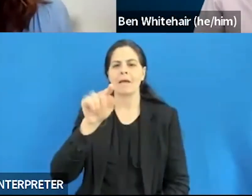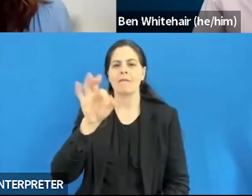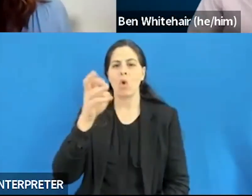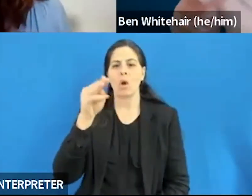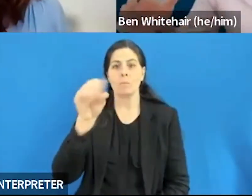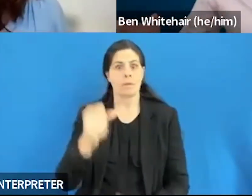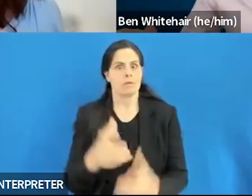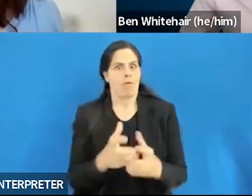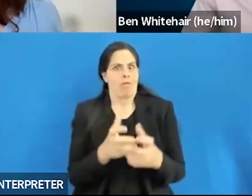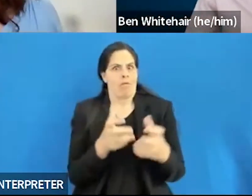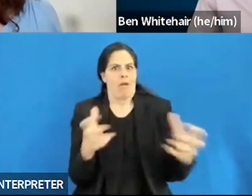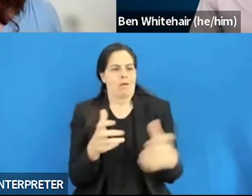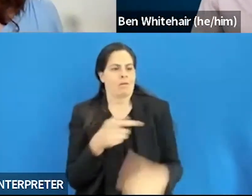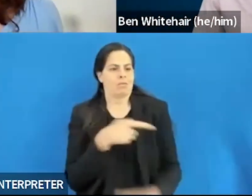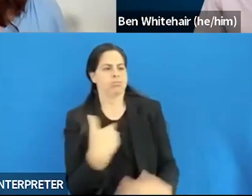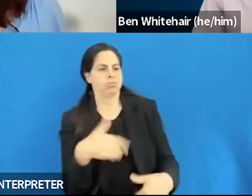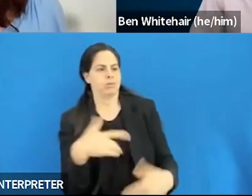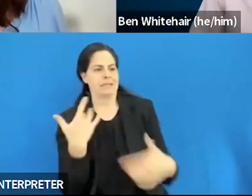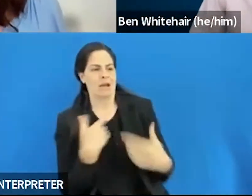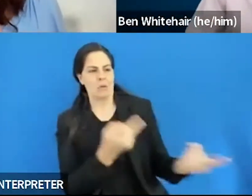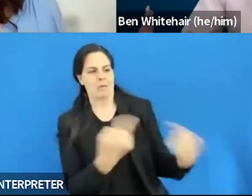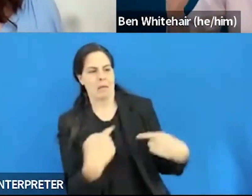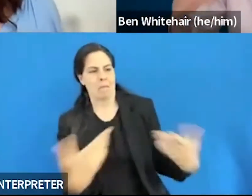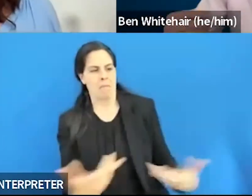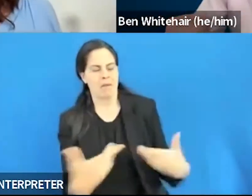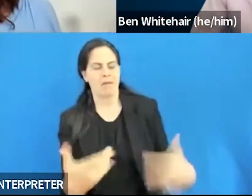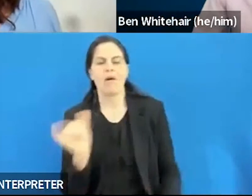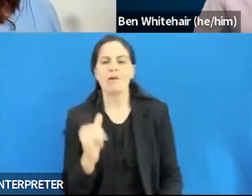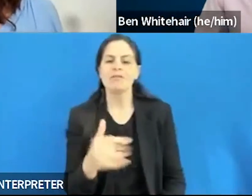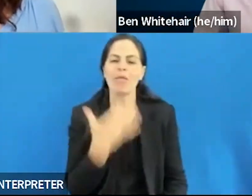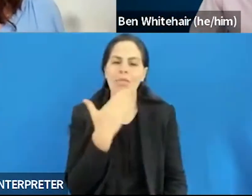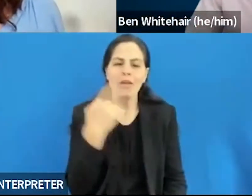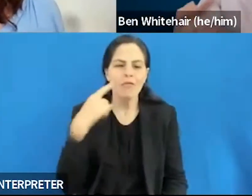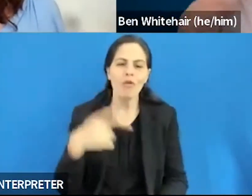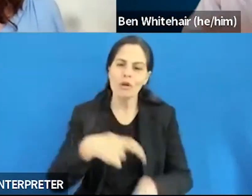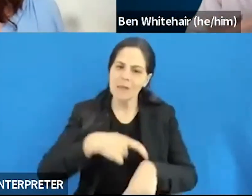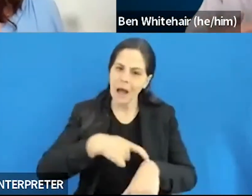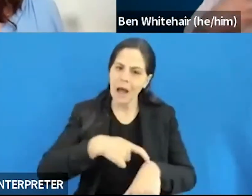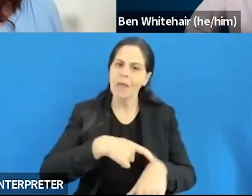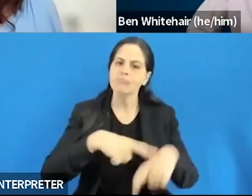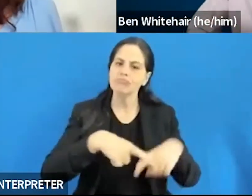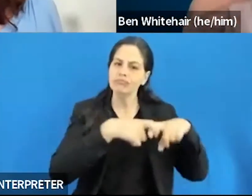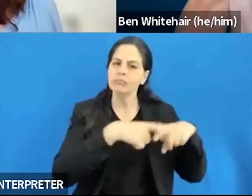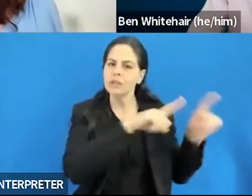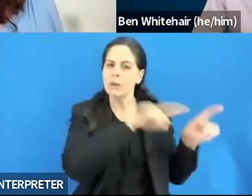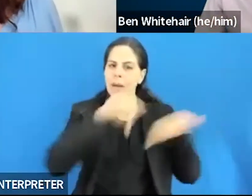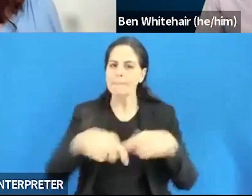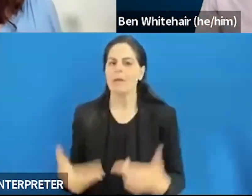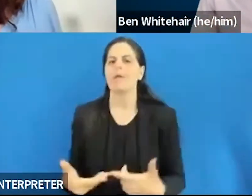In the midst of all of that, we're glad that you made the time to help all of us here as members and those watching